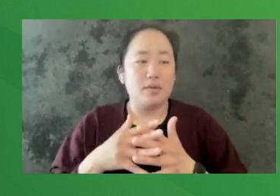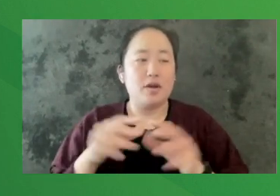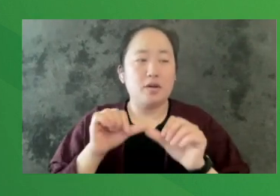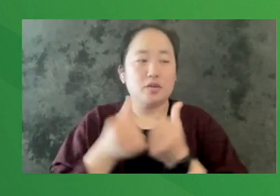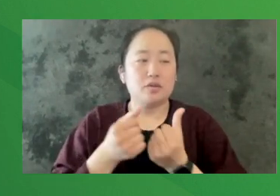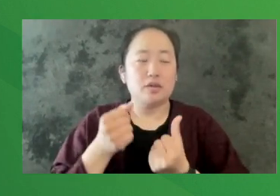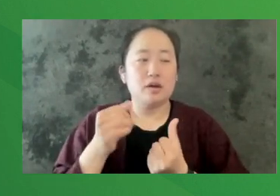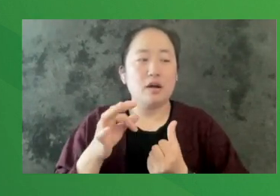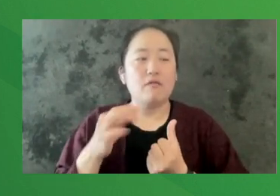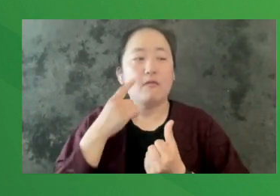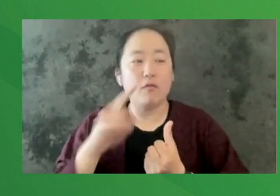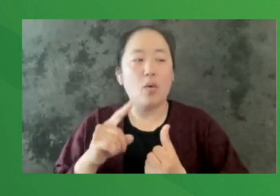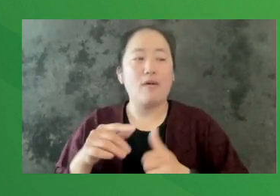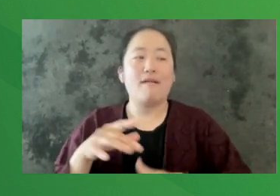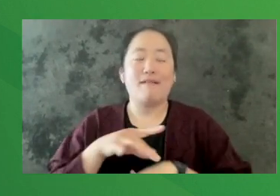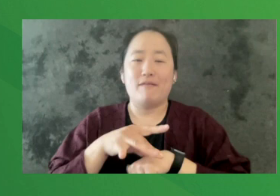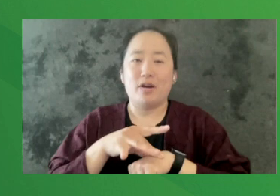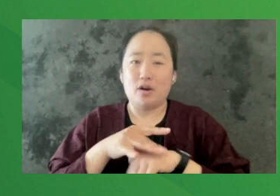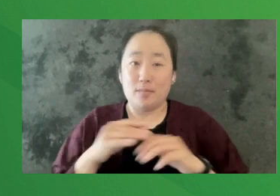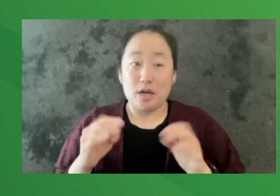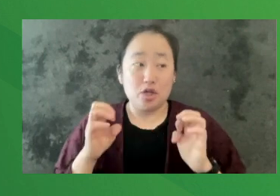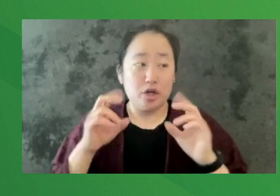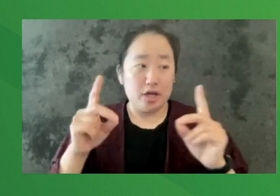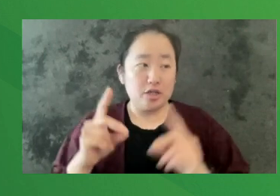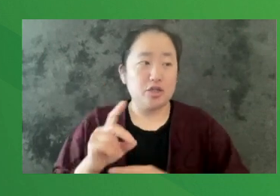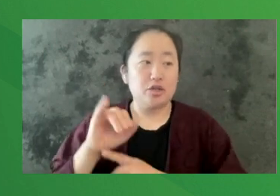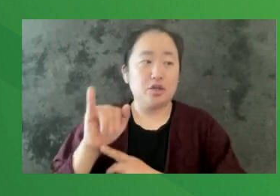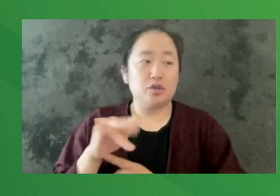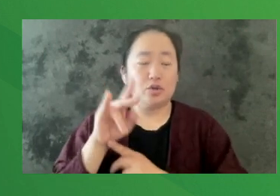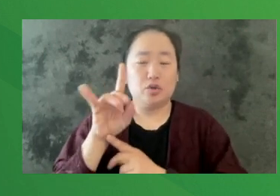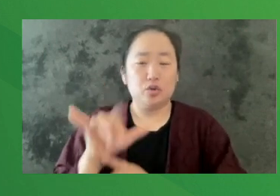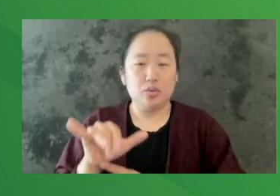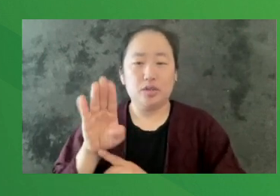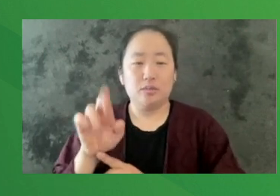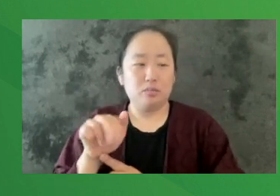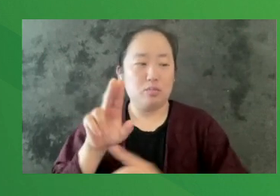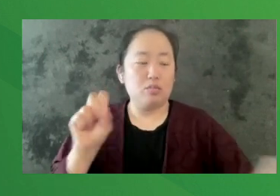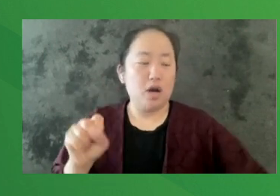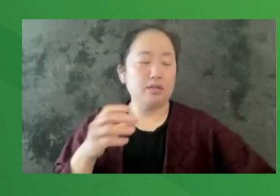Simmons, who is the Director for the Guidelines for Excellence in Environmental Education Project.